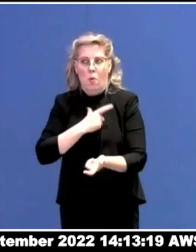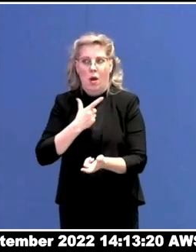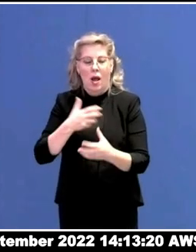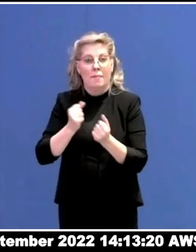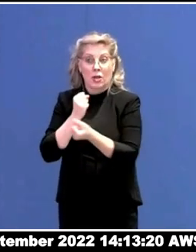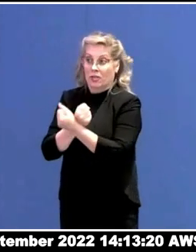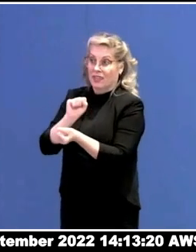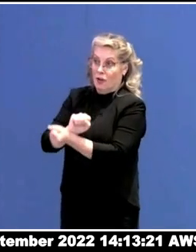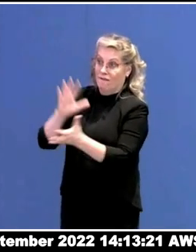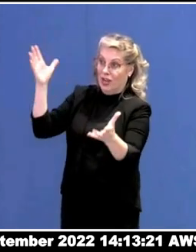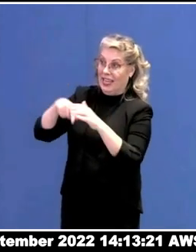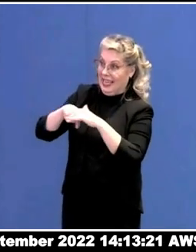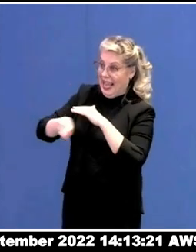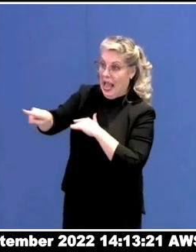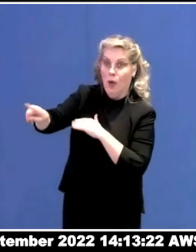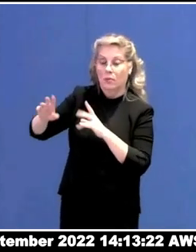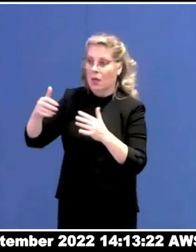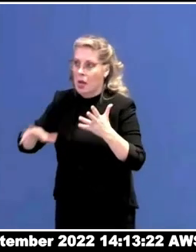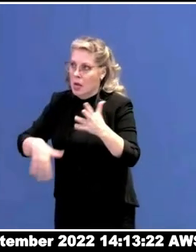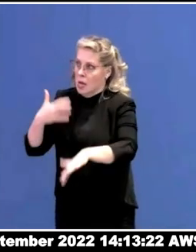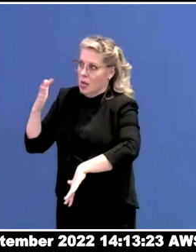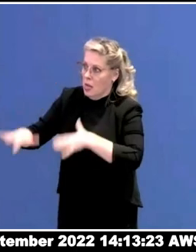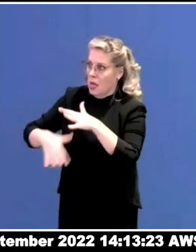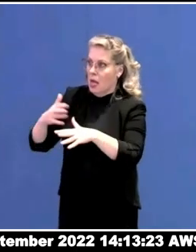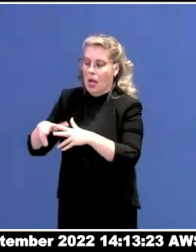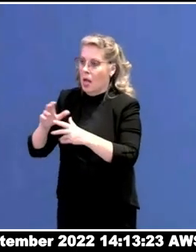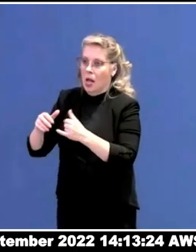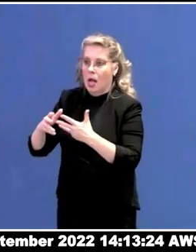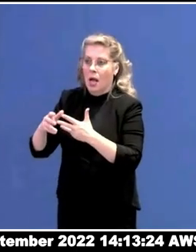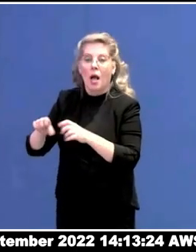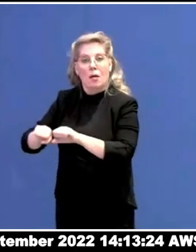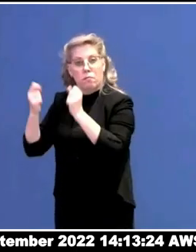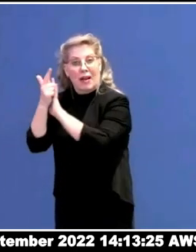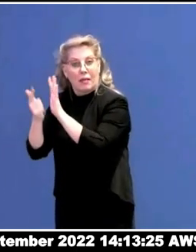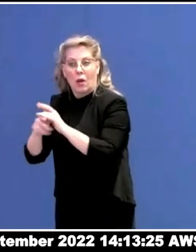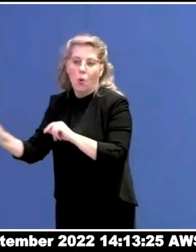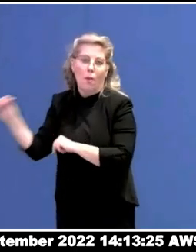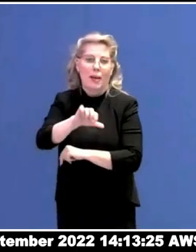So, there's absolutely - the thing - the problem with departments is they act as